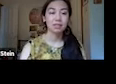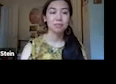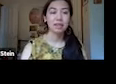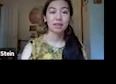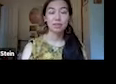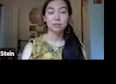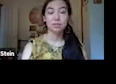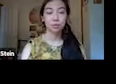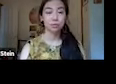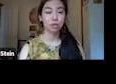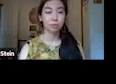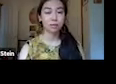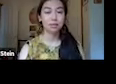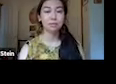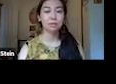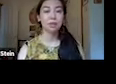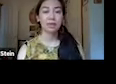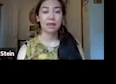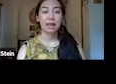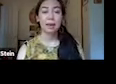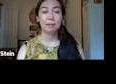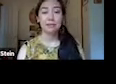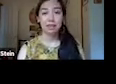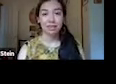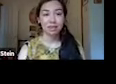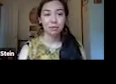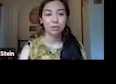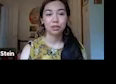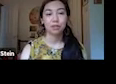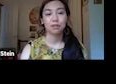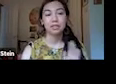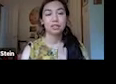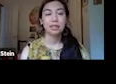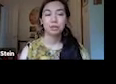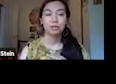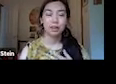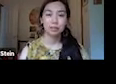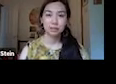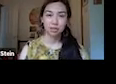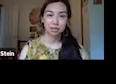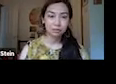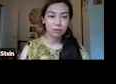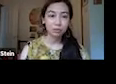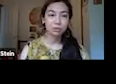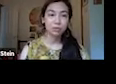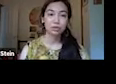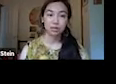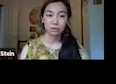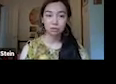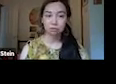some difficult topics. If at any time during the conversation today you will find the discussion difficult or stressful, you're welcome